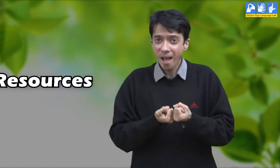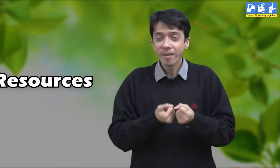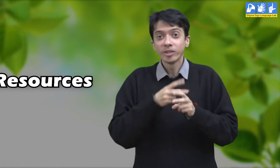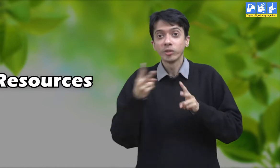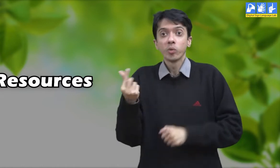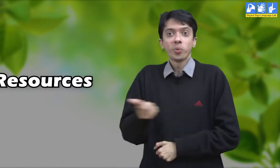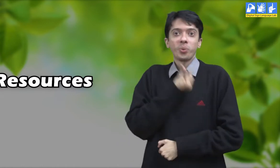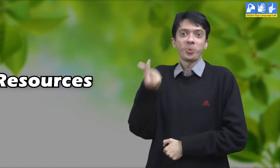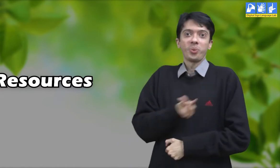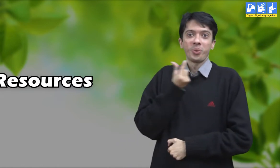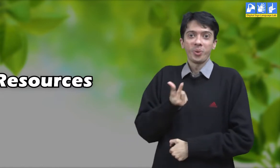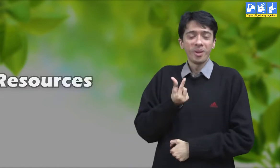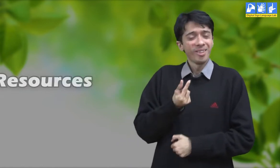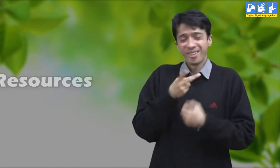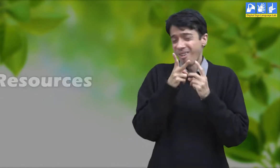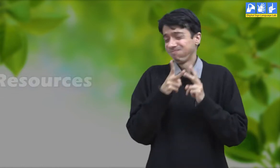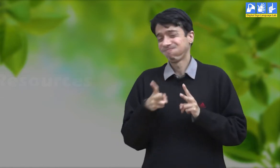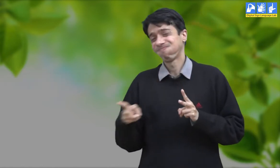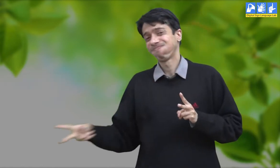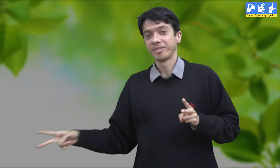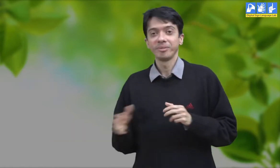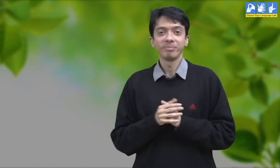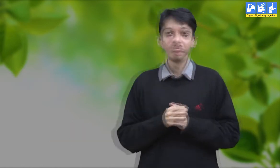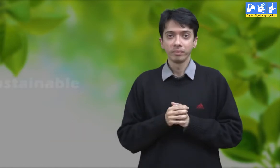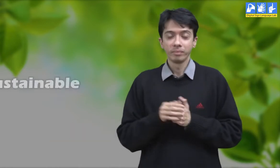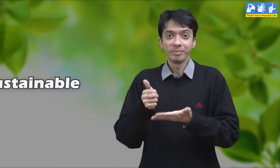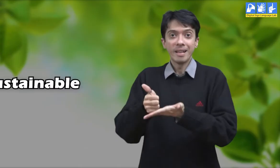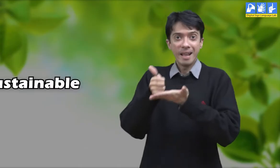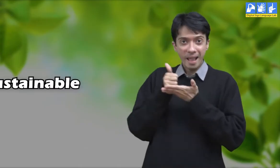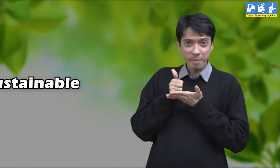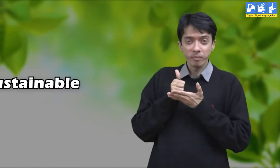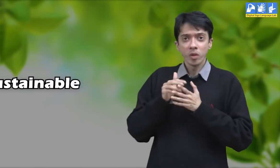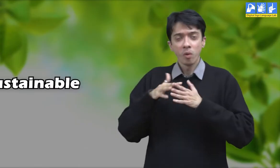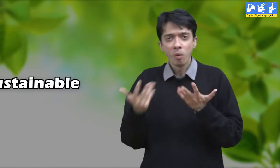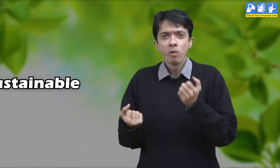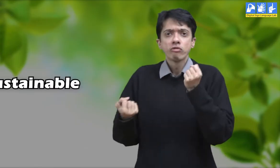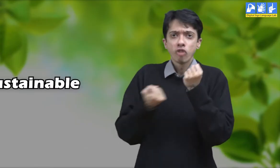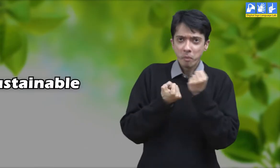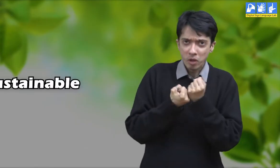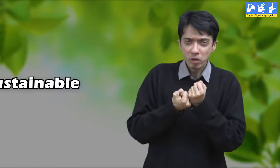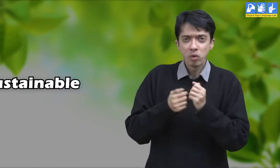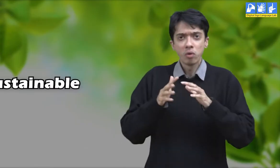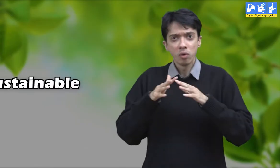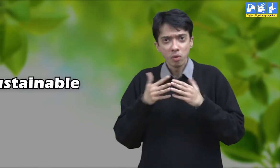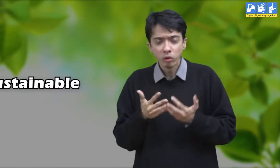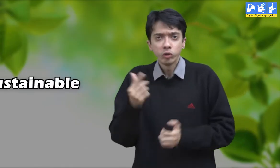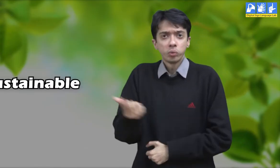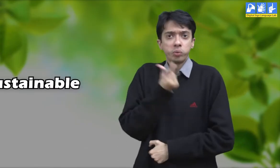A resource is a source from which a benefit is produced and that has some utility. Sustainable